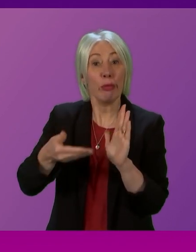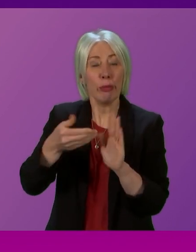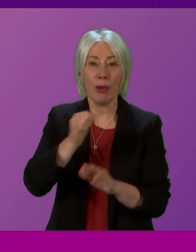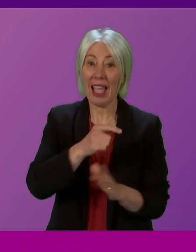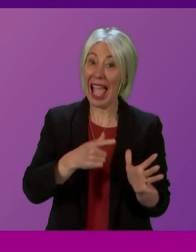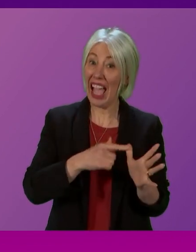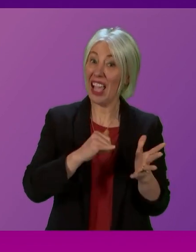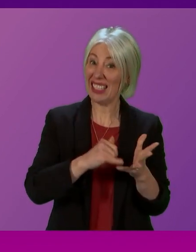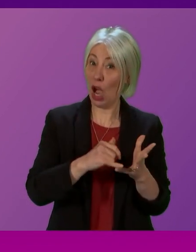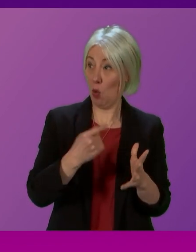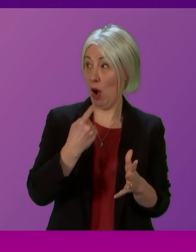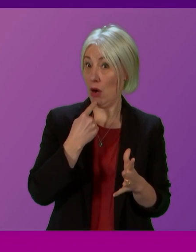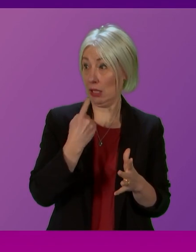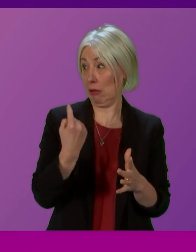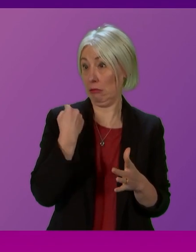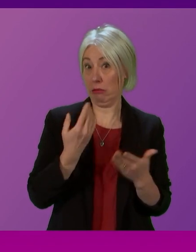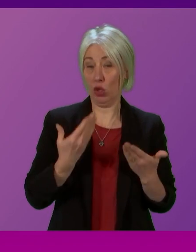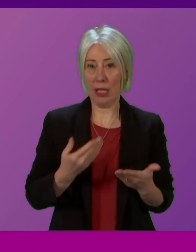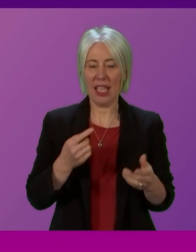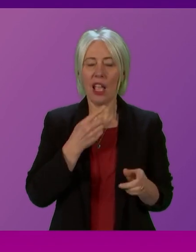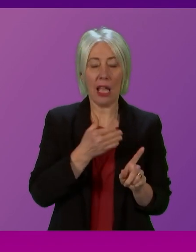in his exchange with the First Minister.